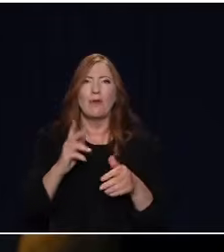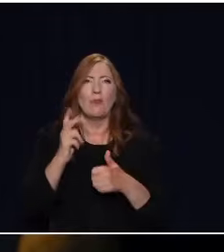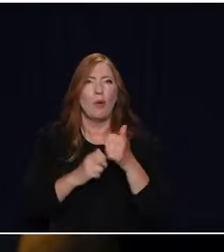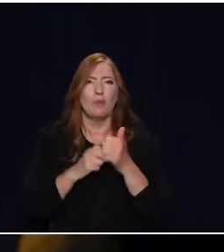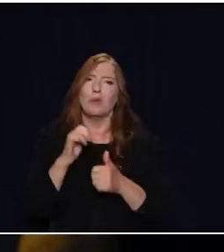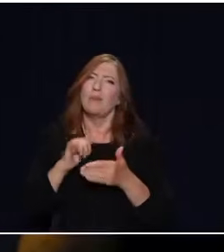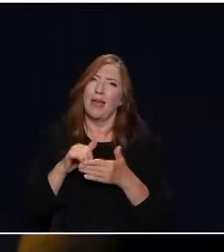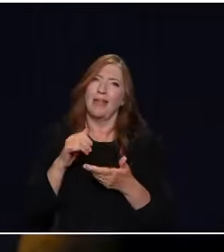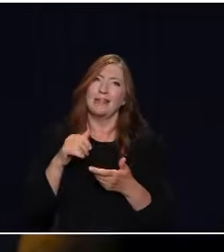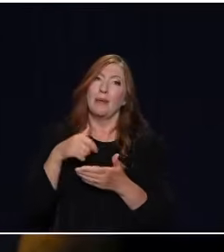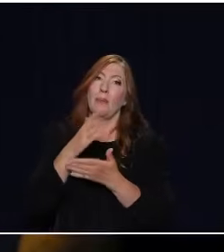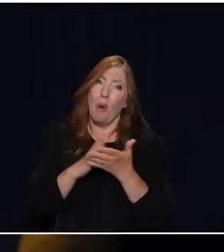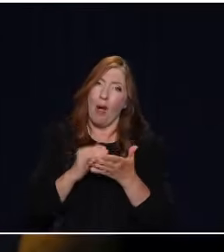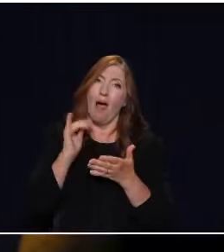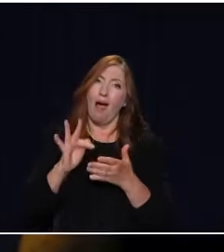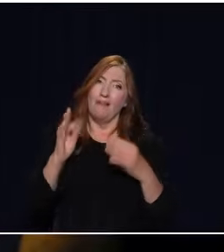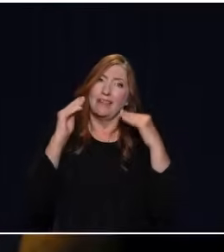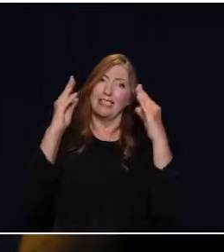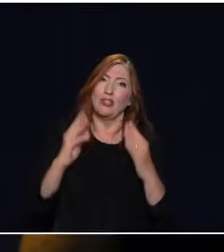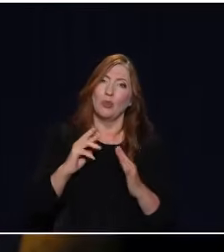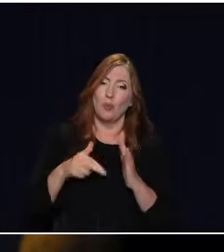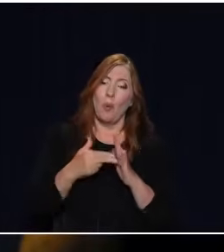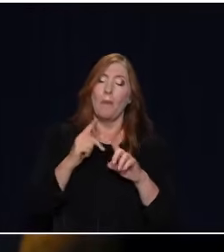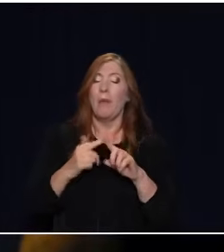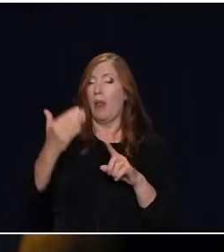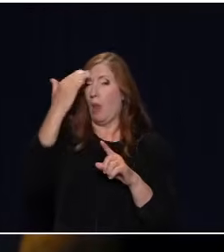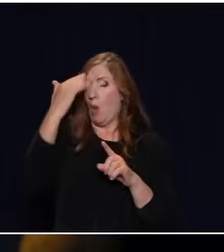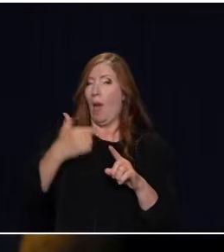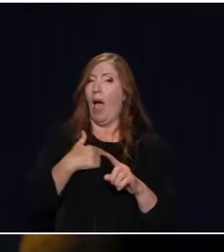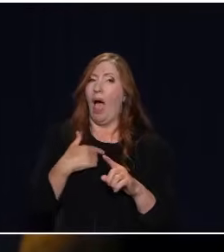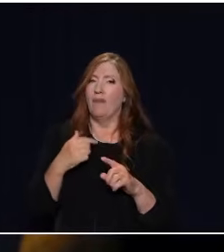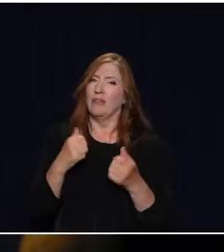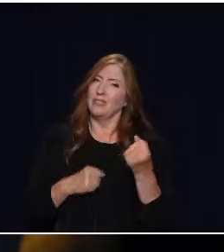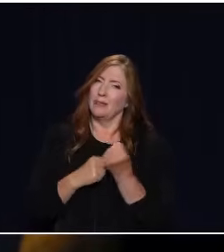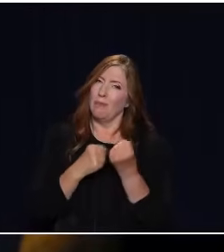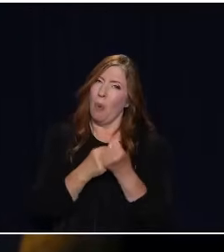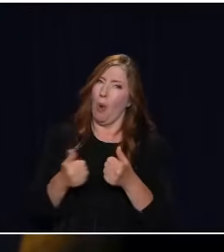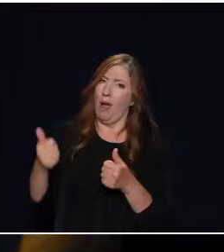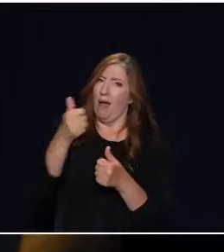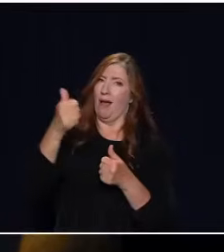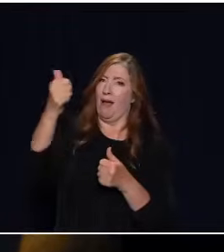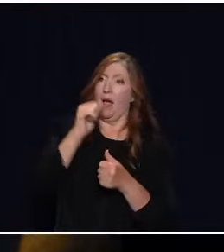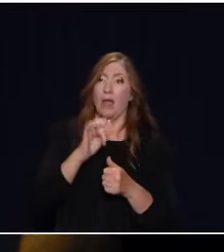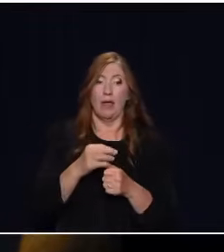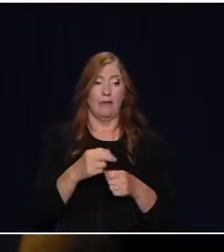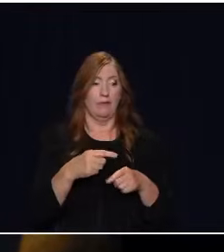I THOUGHT MATH FOR 5 YEARS. I HAVE ALWAYS DEALT WITH